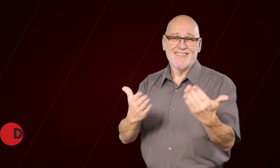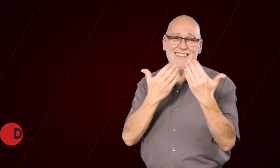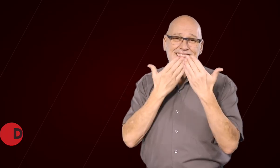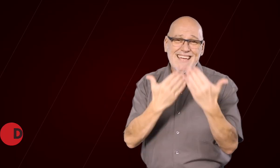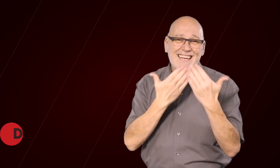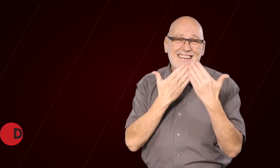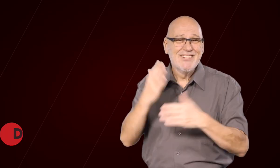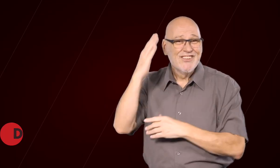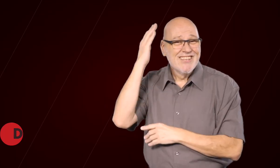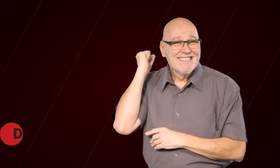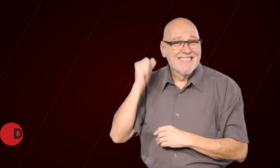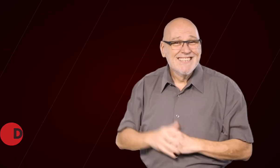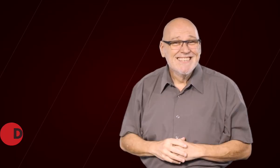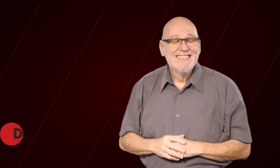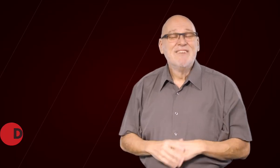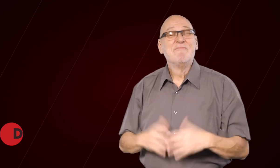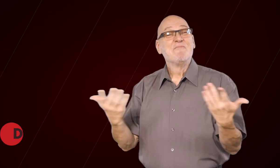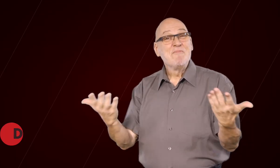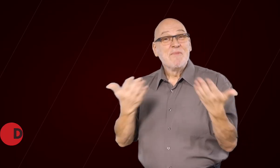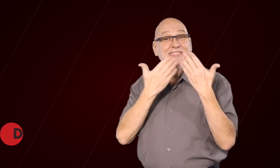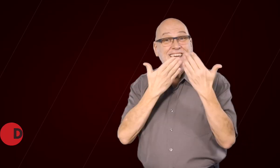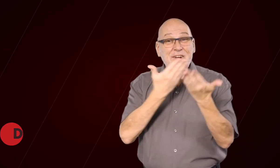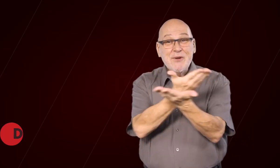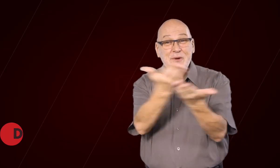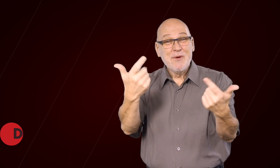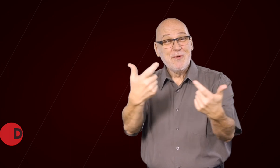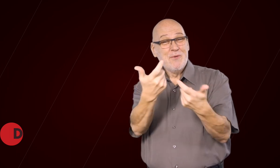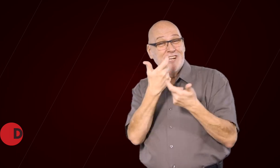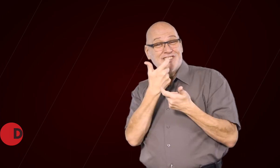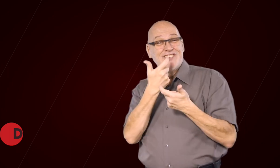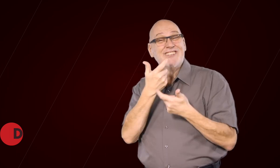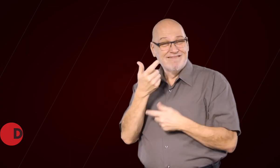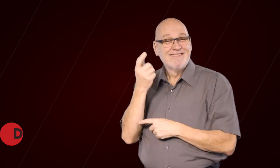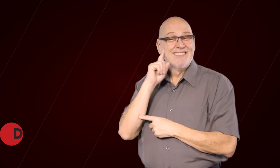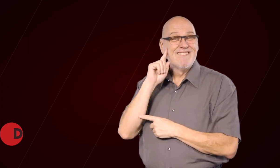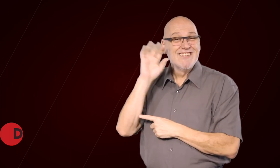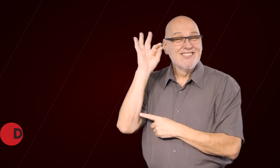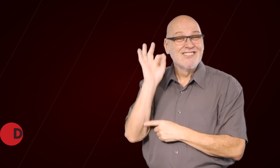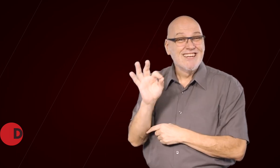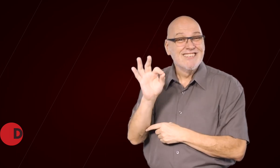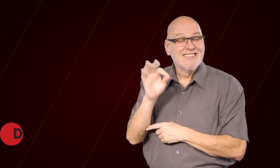Thank you Chris, and thank you for watching DeafDots.